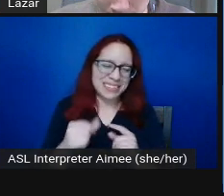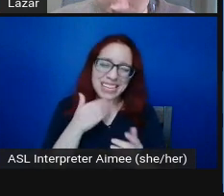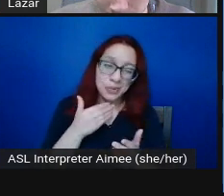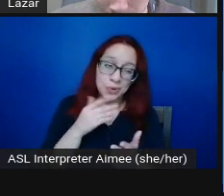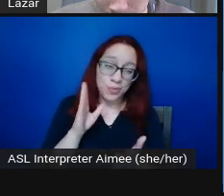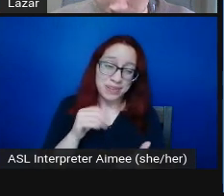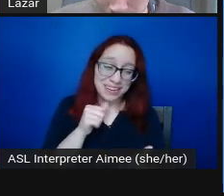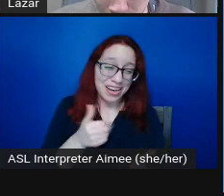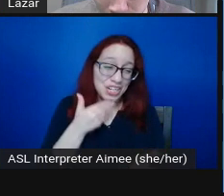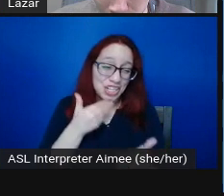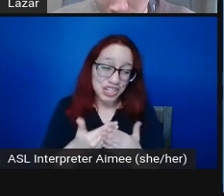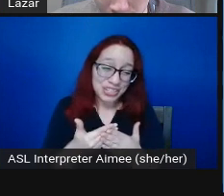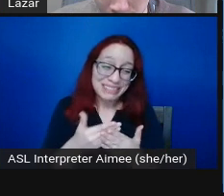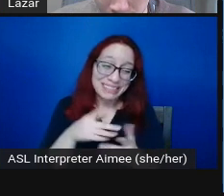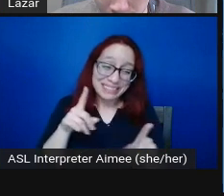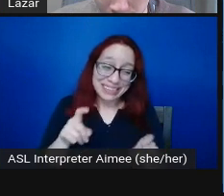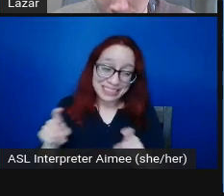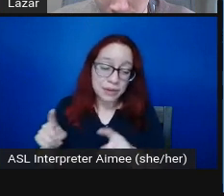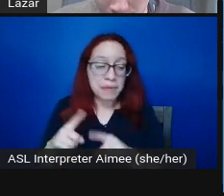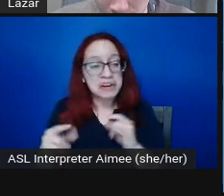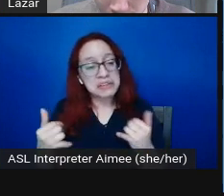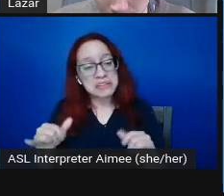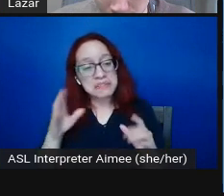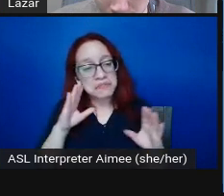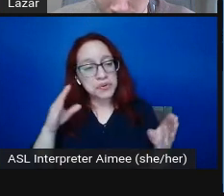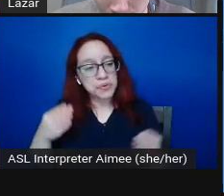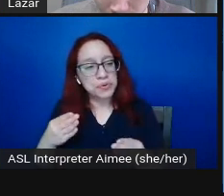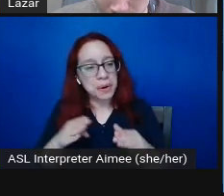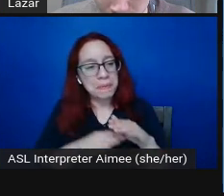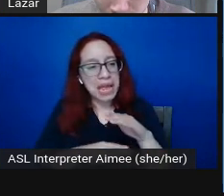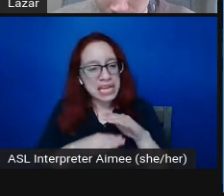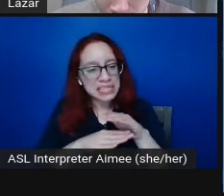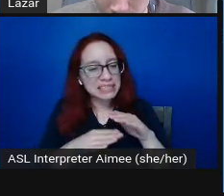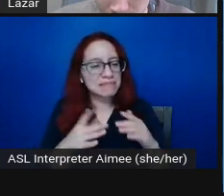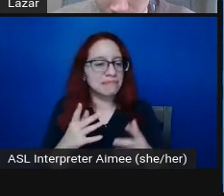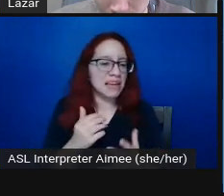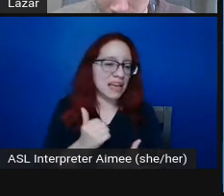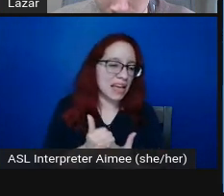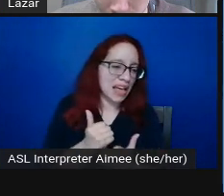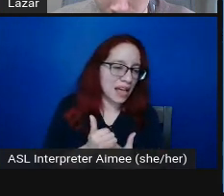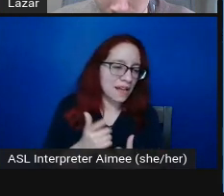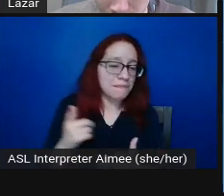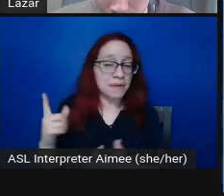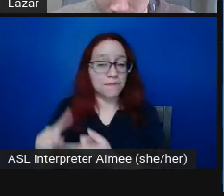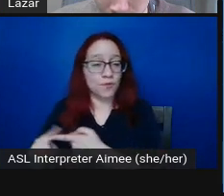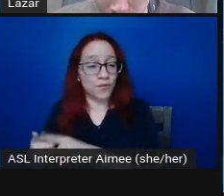However, you can focus on the basics, get a helping hand from a friend.